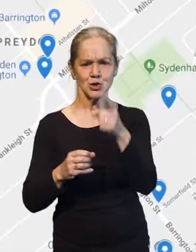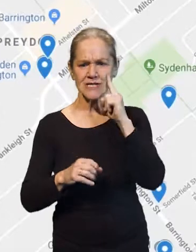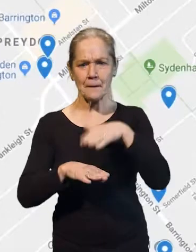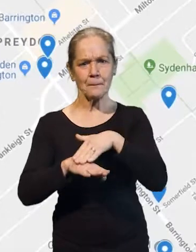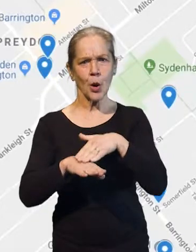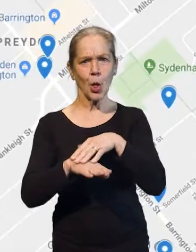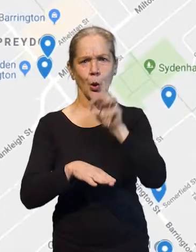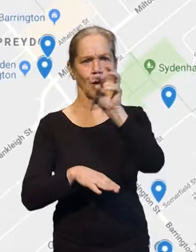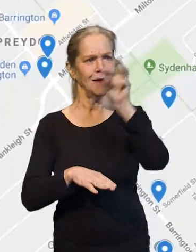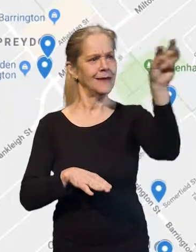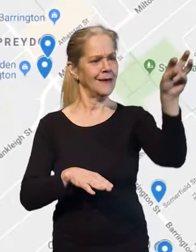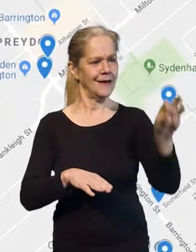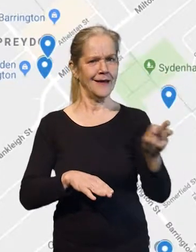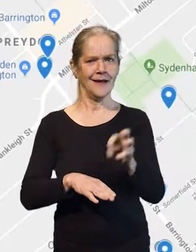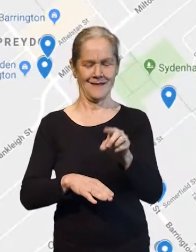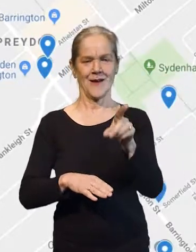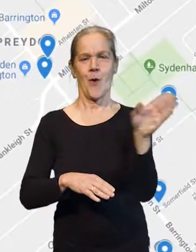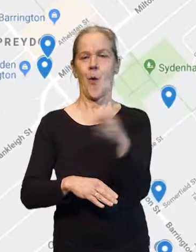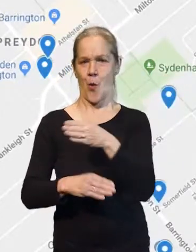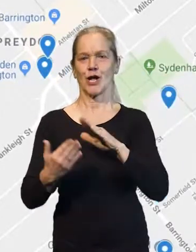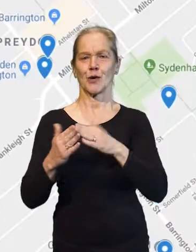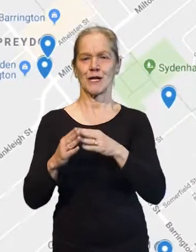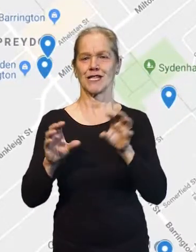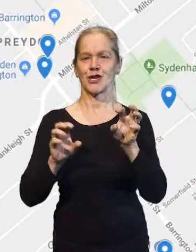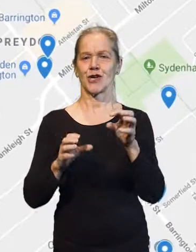only show community groups, which will show up as little blue icons.